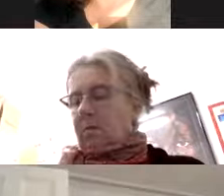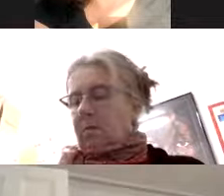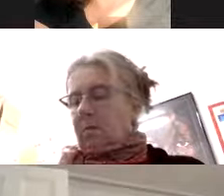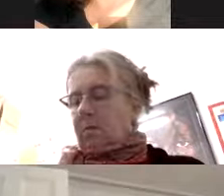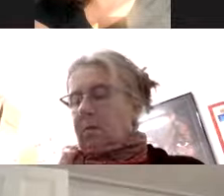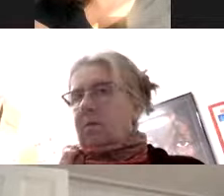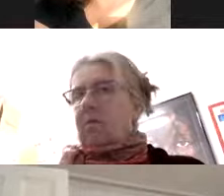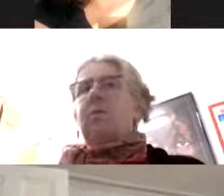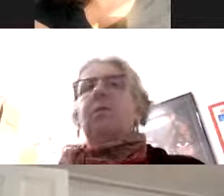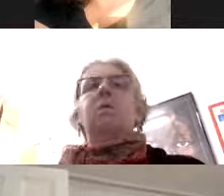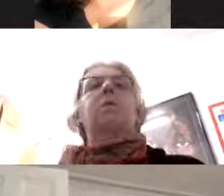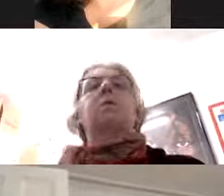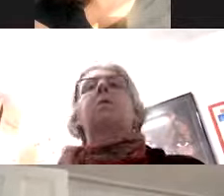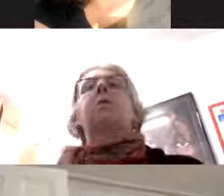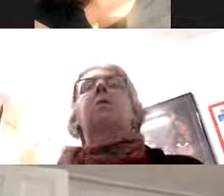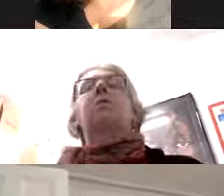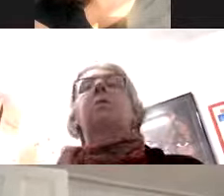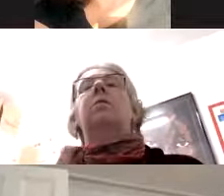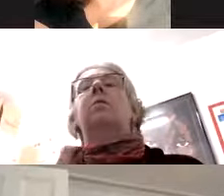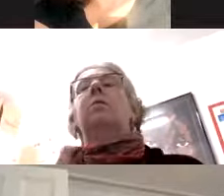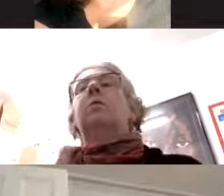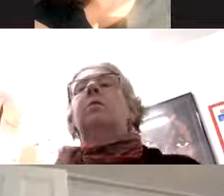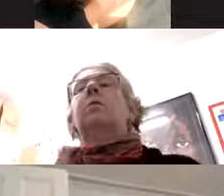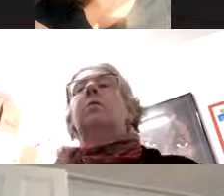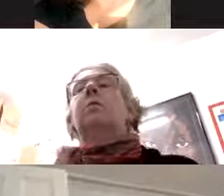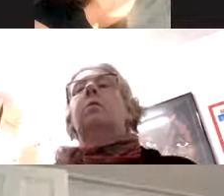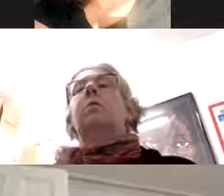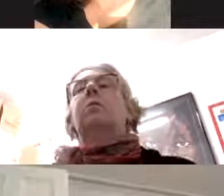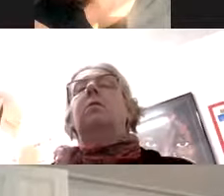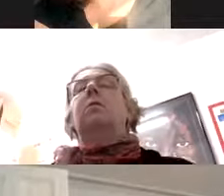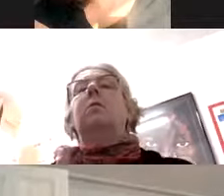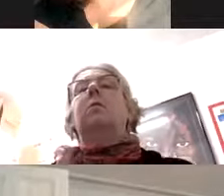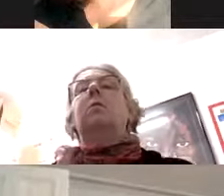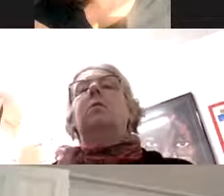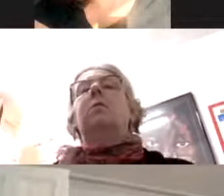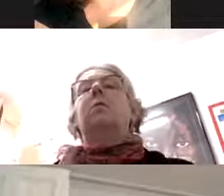and you know have a camera person with me and that we would then go around and try